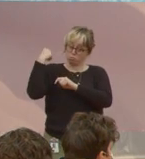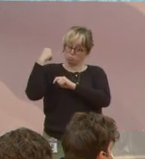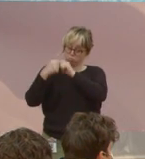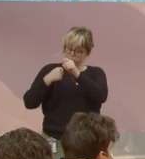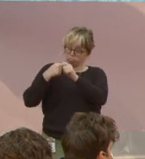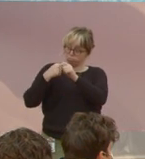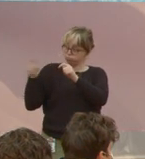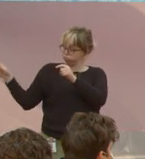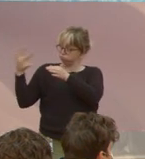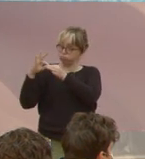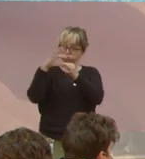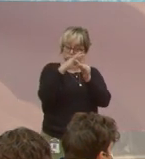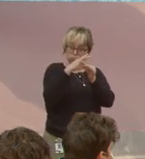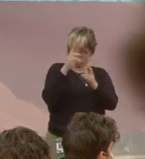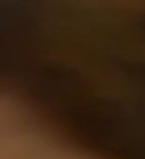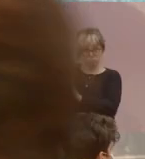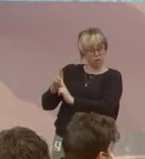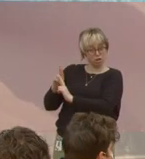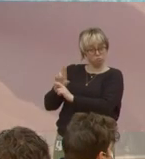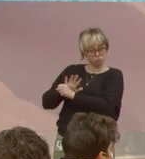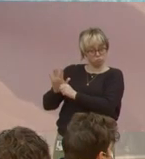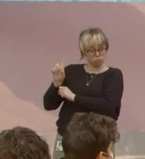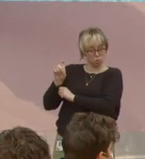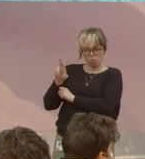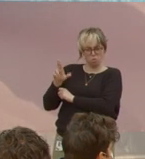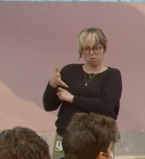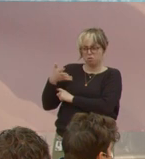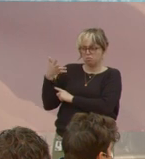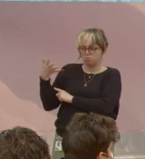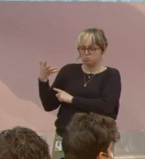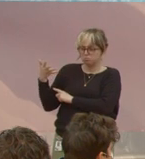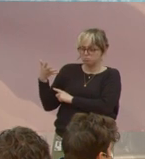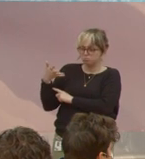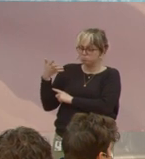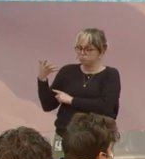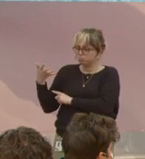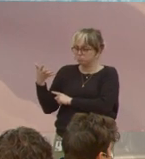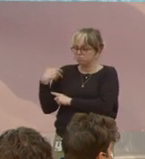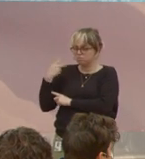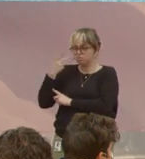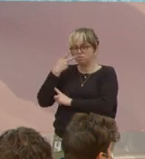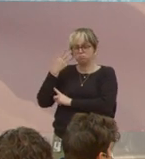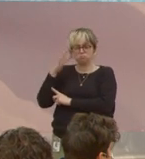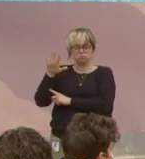the following. I just like to show about 10 years for someone